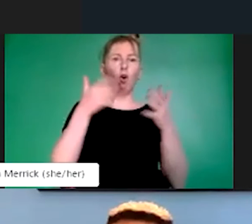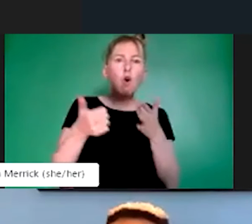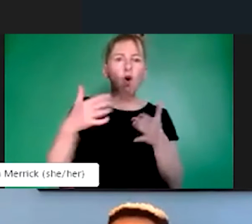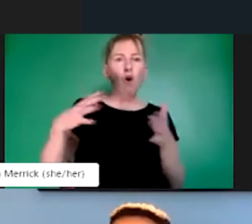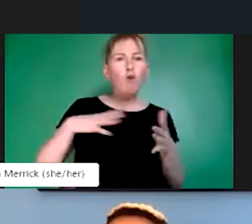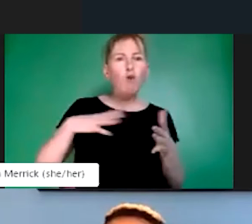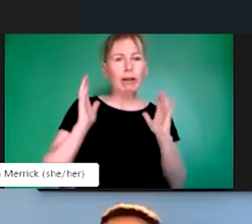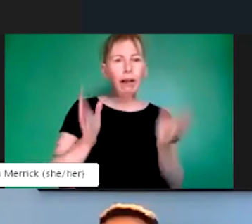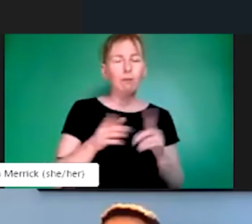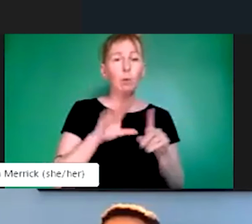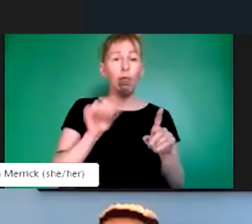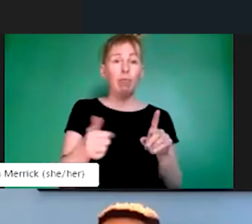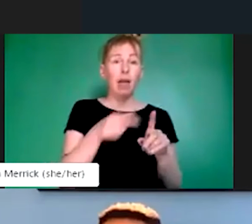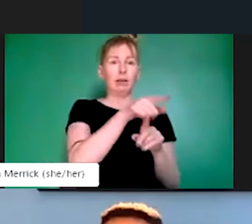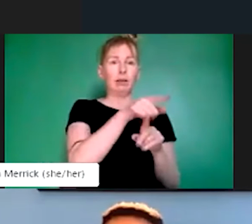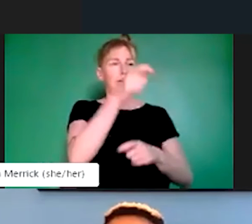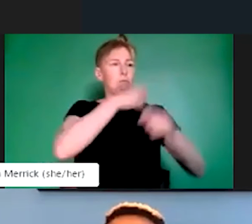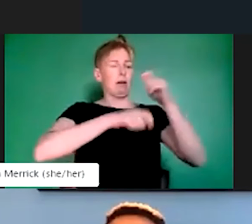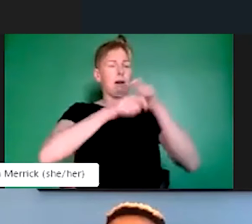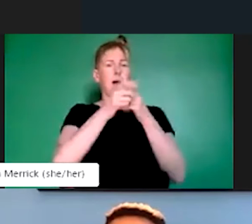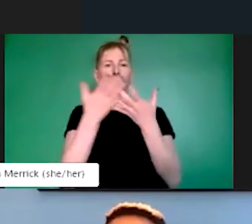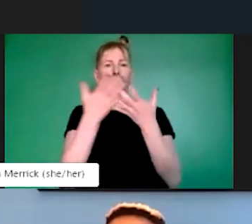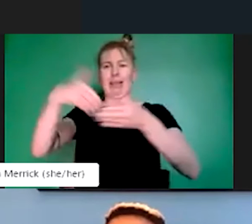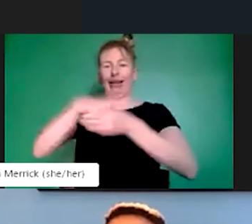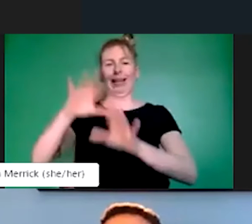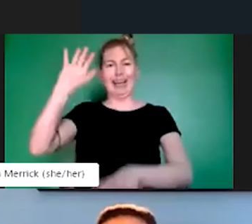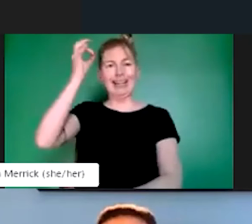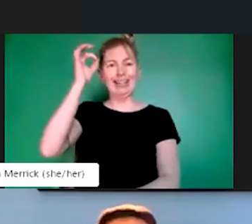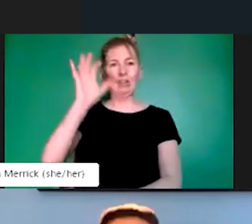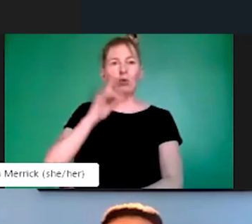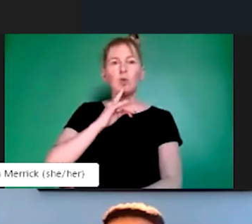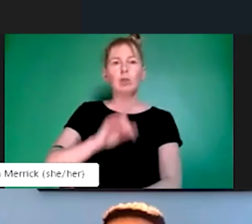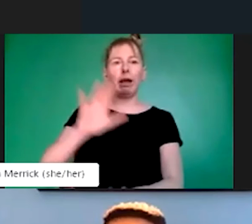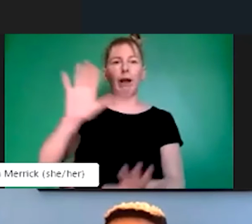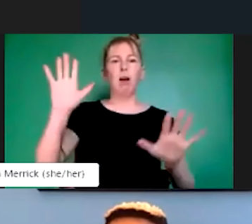institutional performances of care and say, oh, now we have figured out how to care for